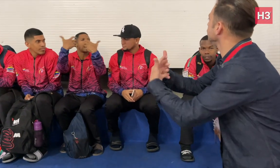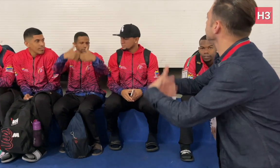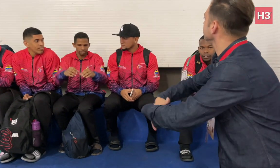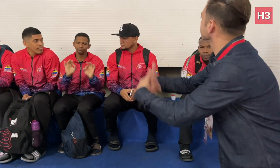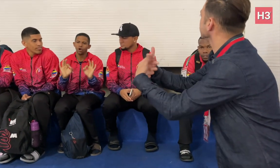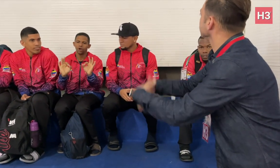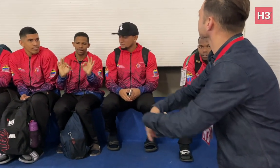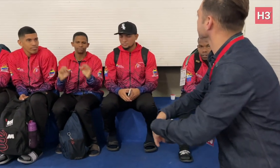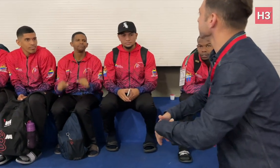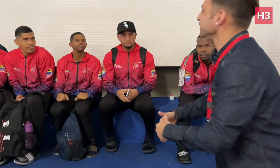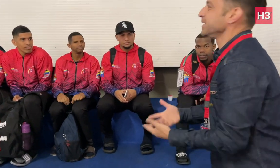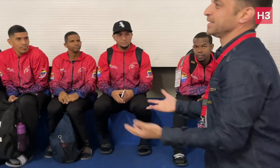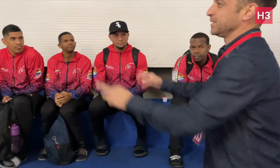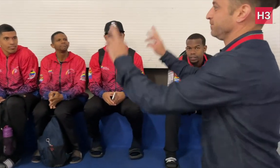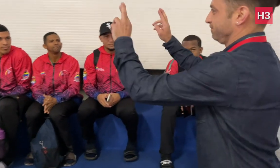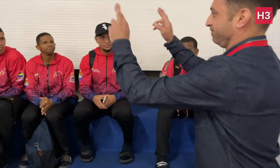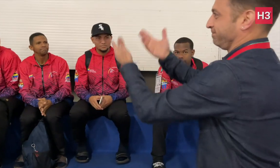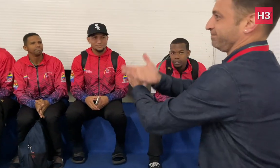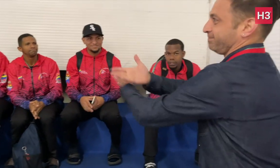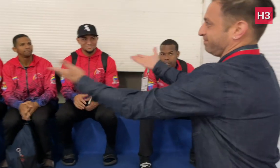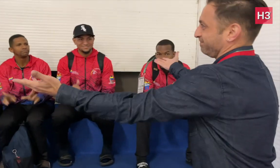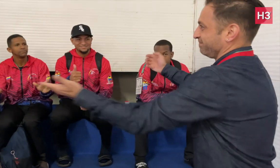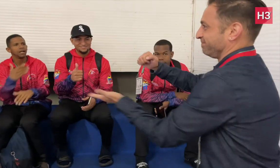Good to know. Good luck on your game!